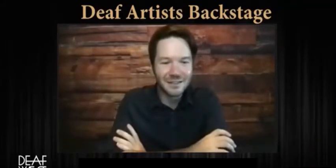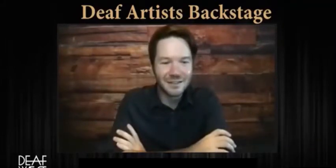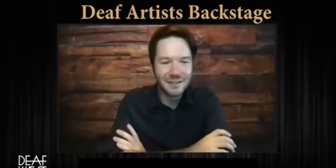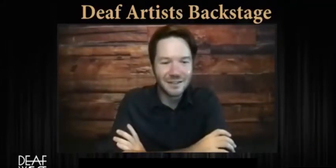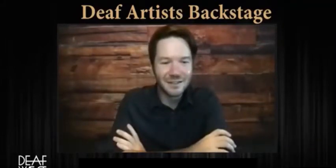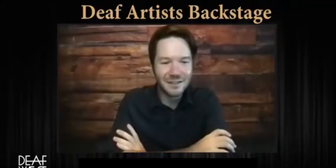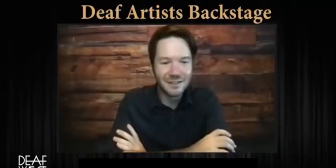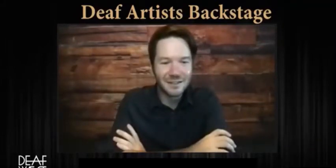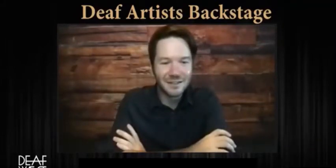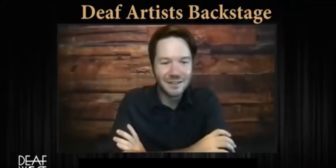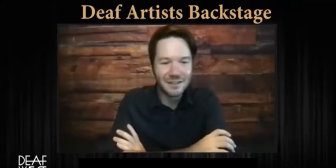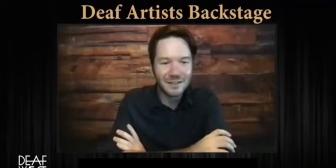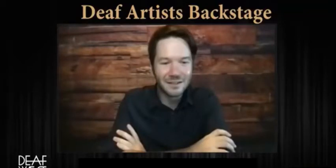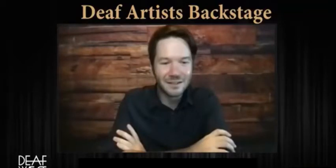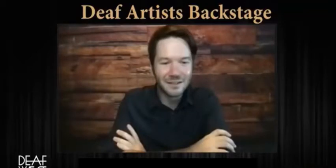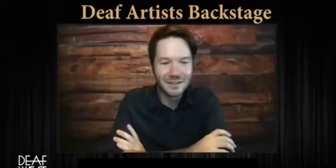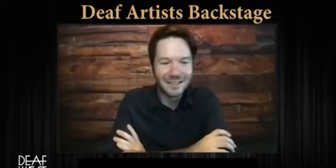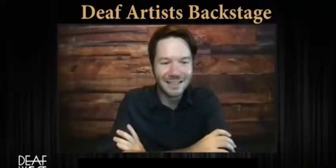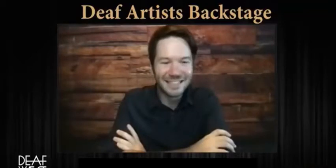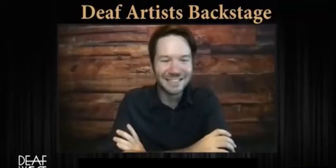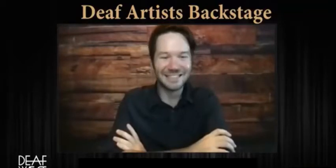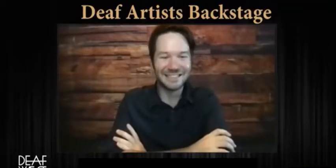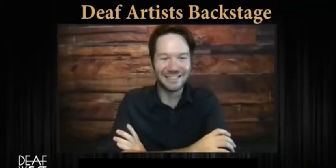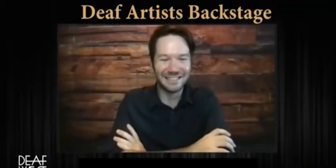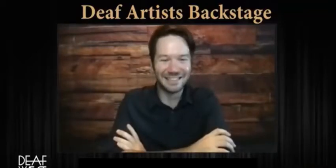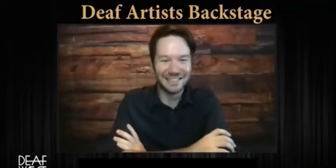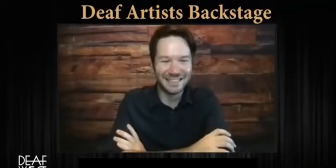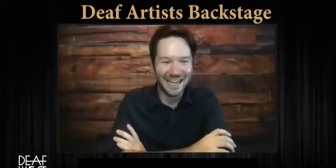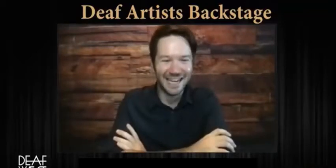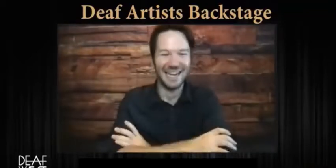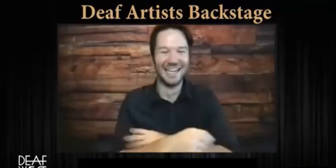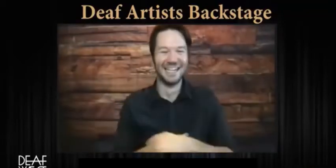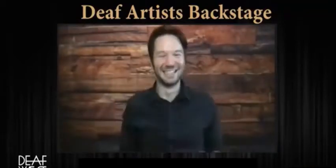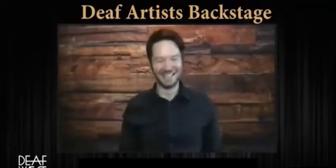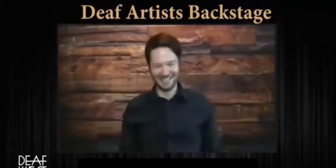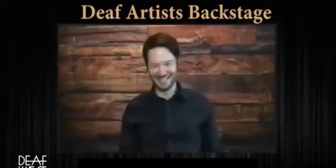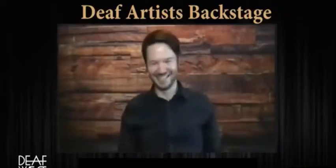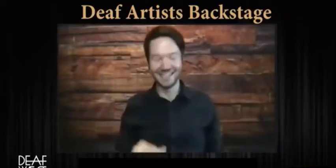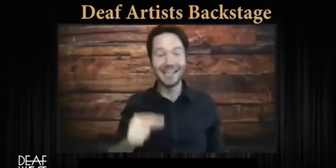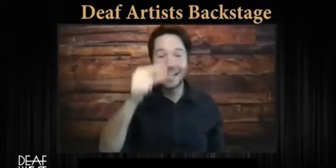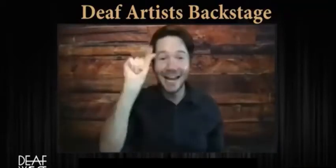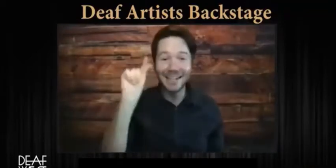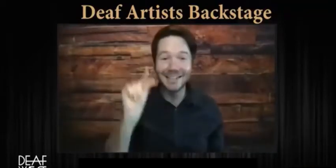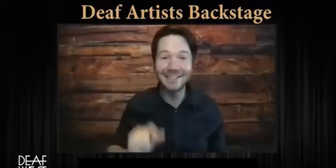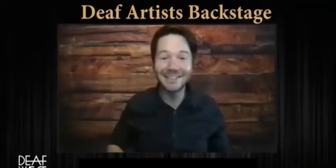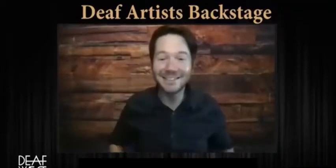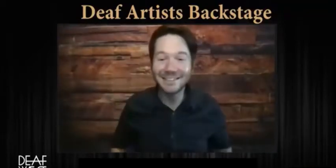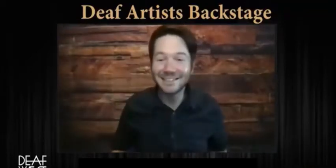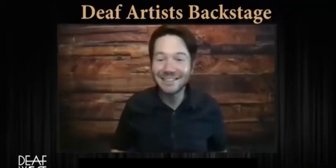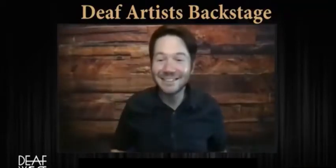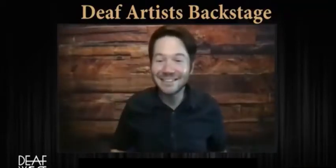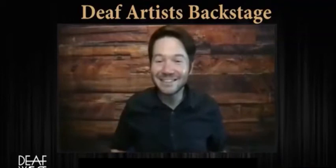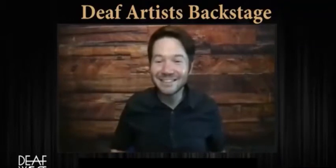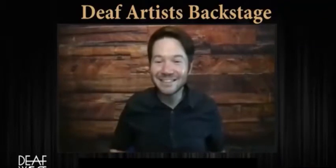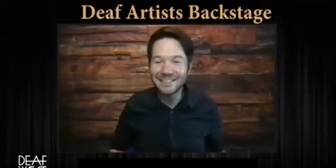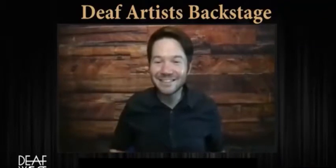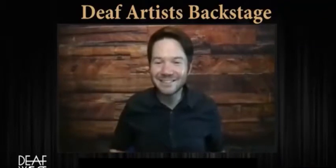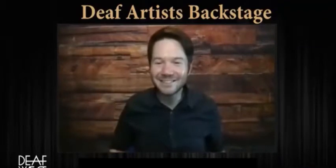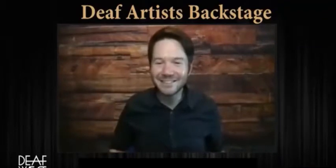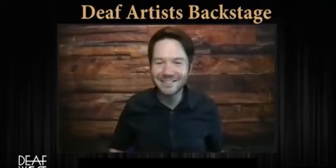And the role that I played was Ernst. And this is all very new for me. I'm very excited. Joey Caverly (Interviewer): All right, Daniel.